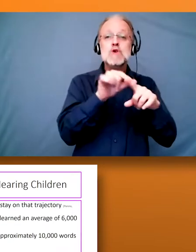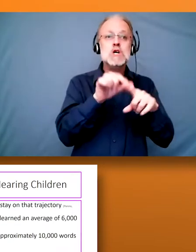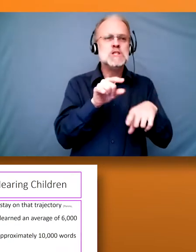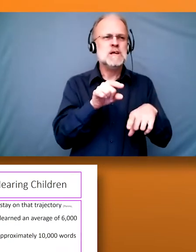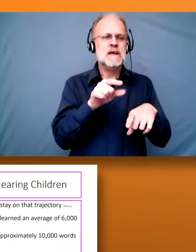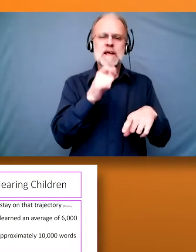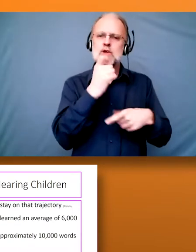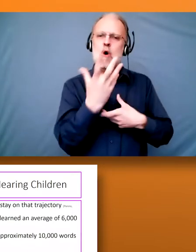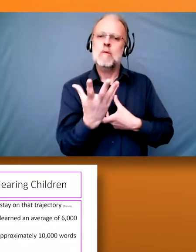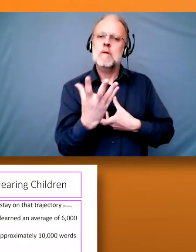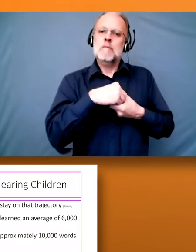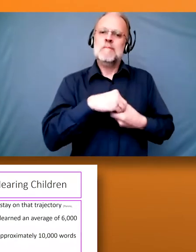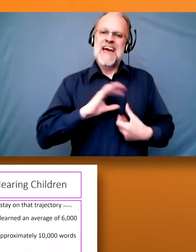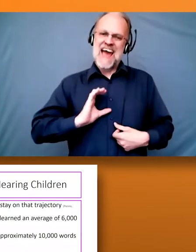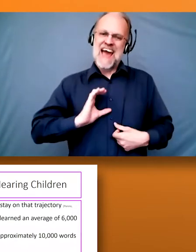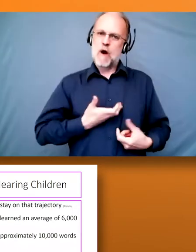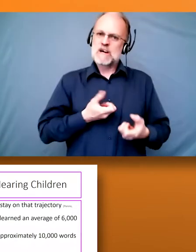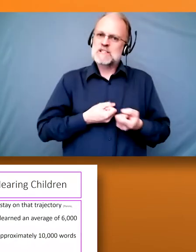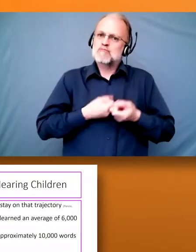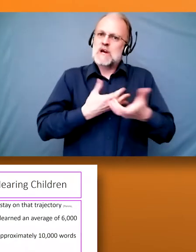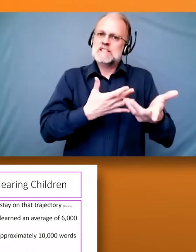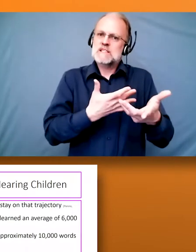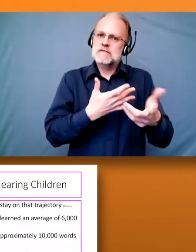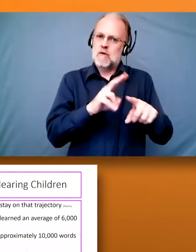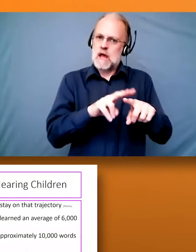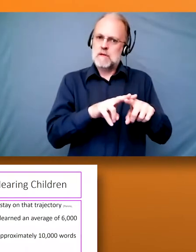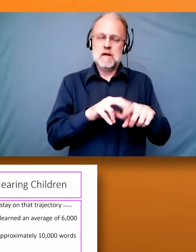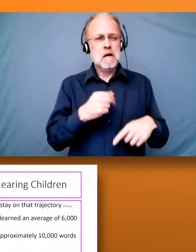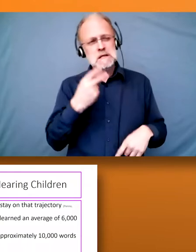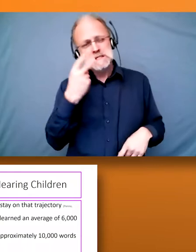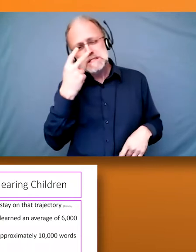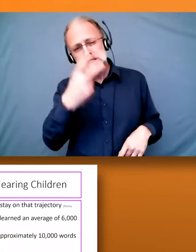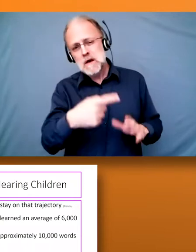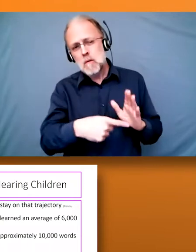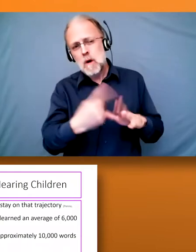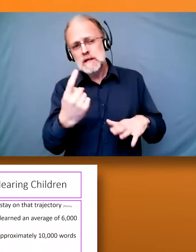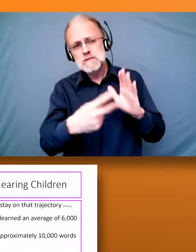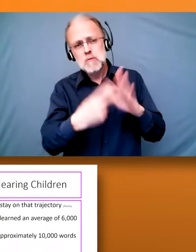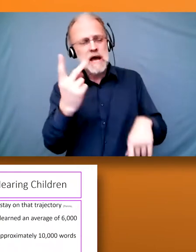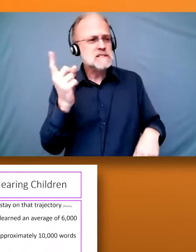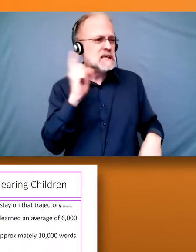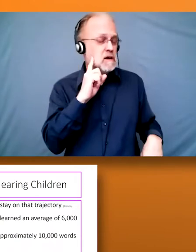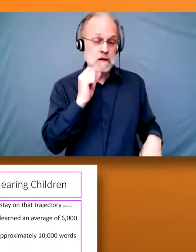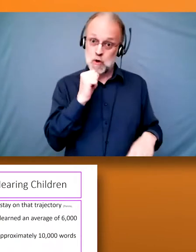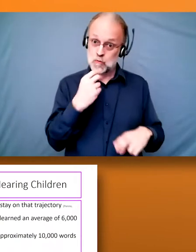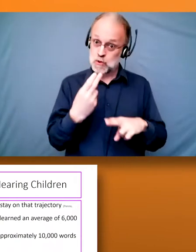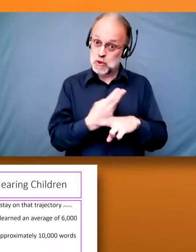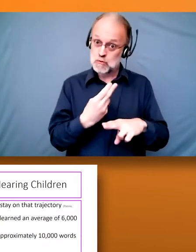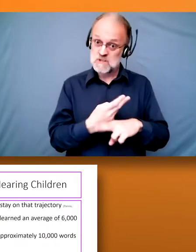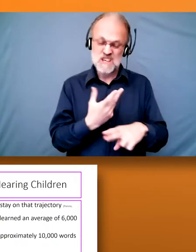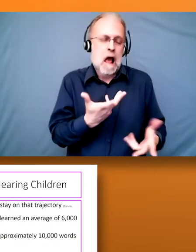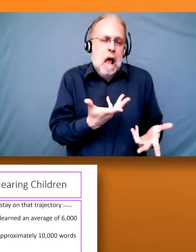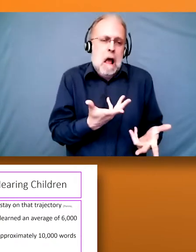We pick up words that don't become part of our vocabulary. We might hear it or see it once or twice, and if we're not using it,